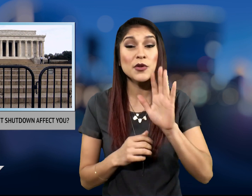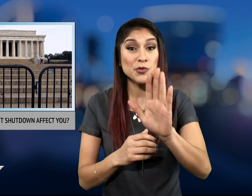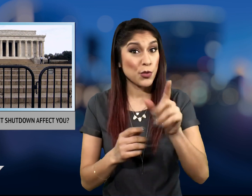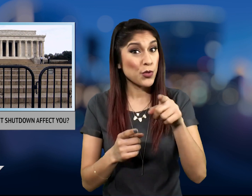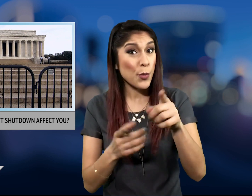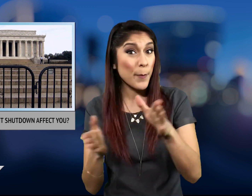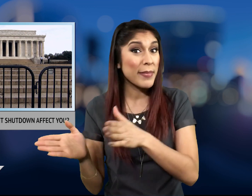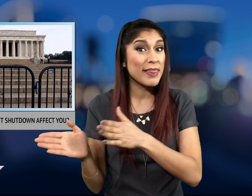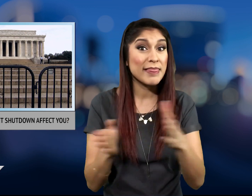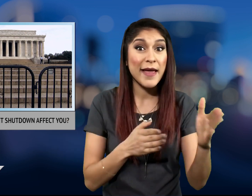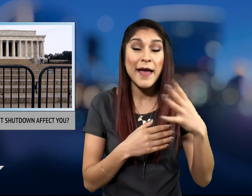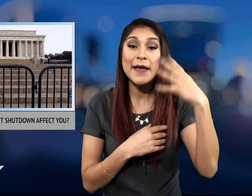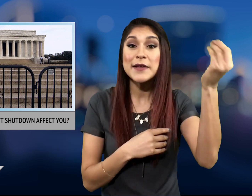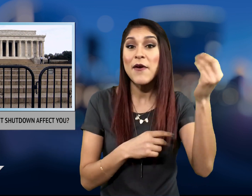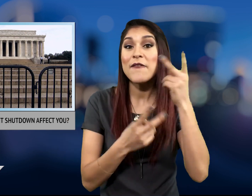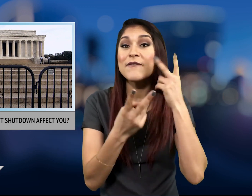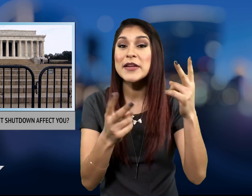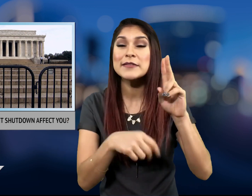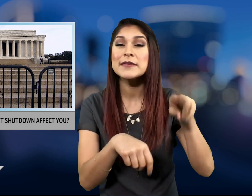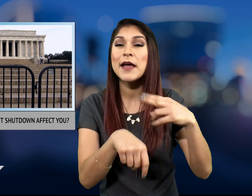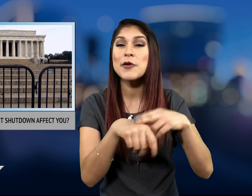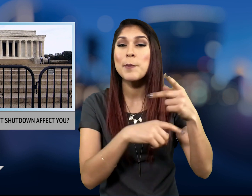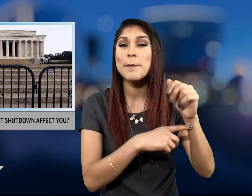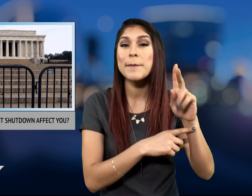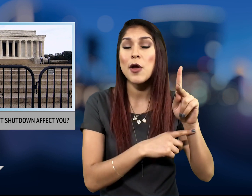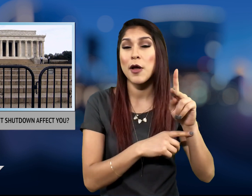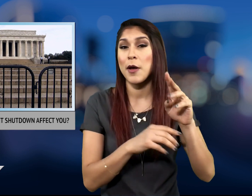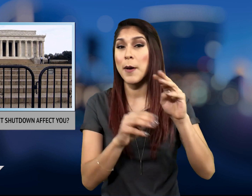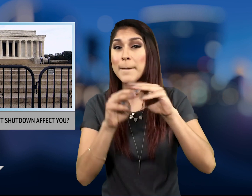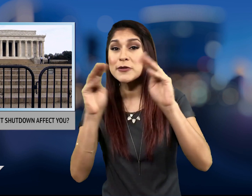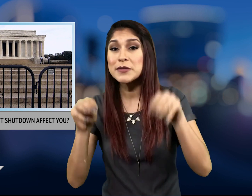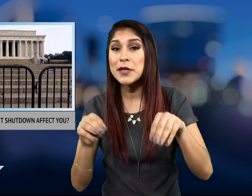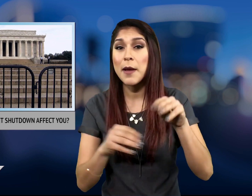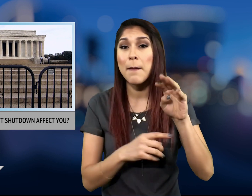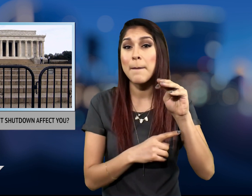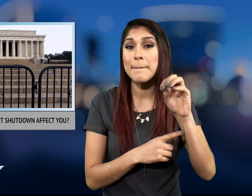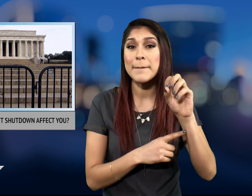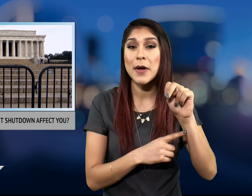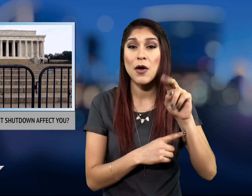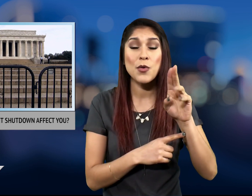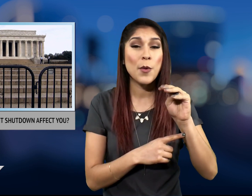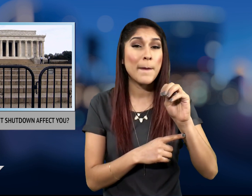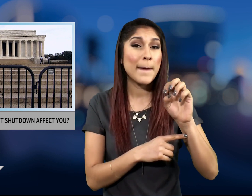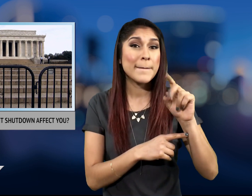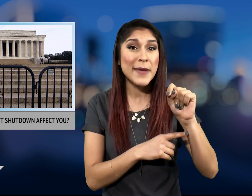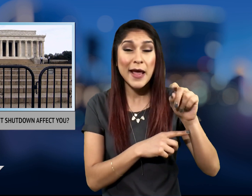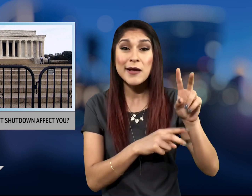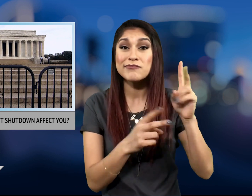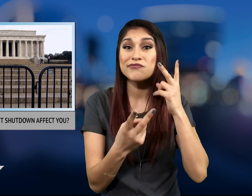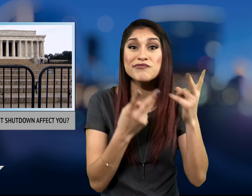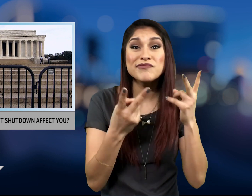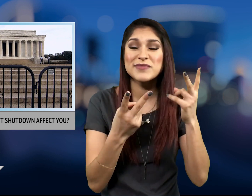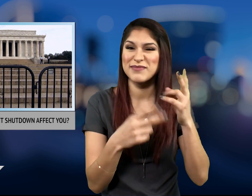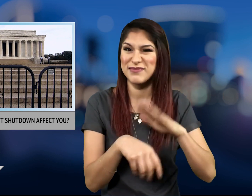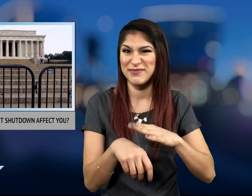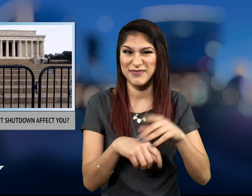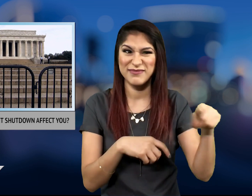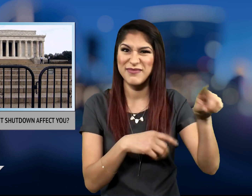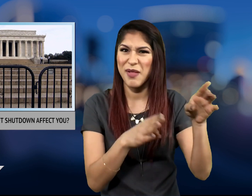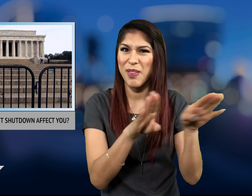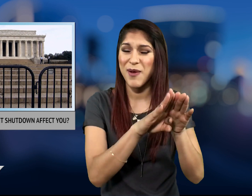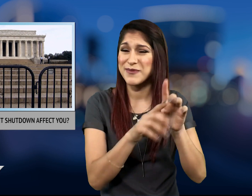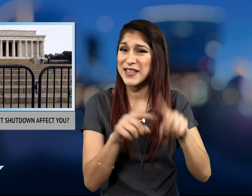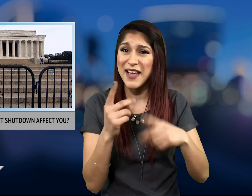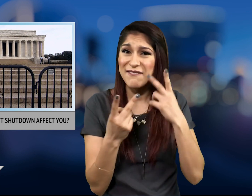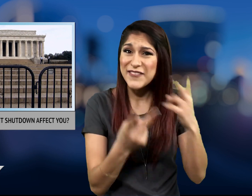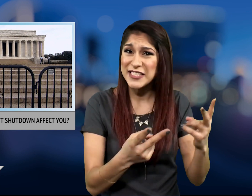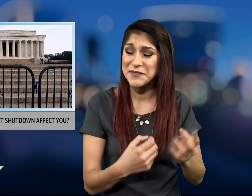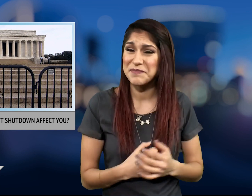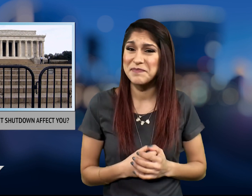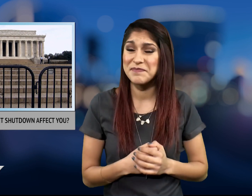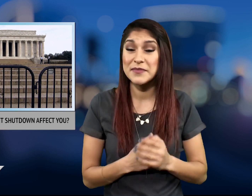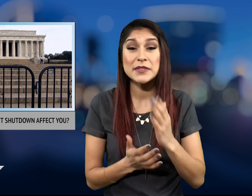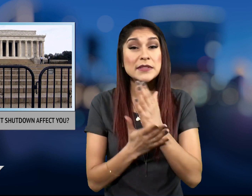You're out of luck if you planned to vacation to a national park, a museum or a monument.